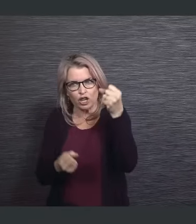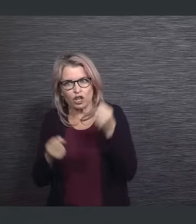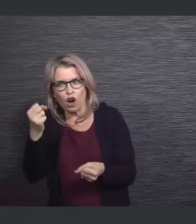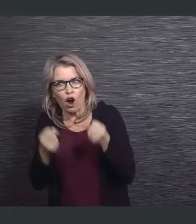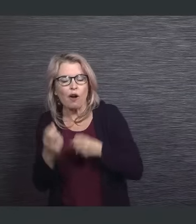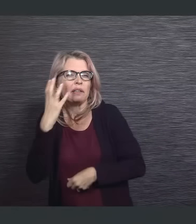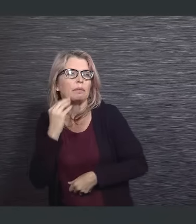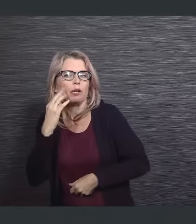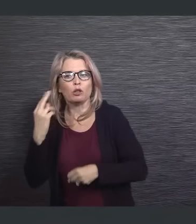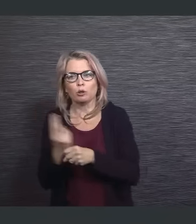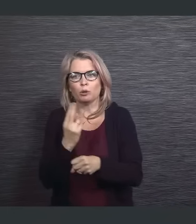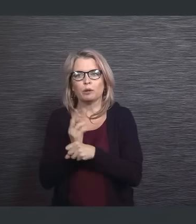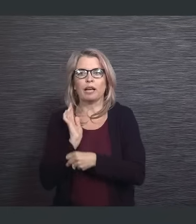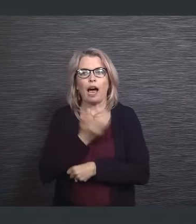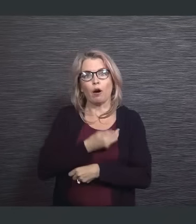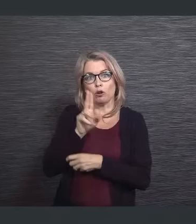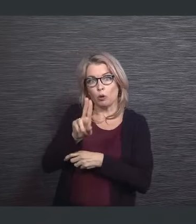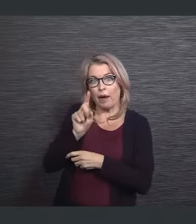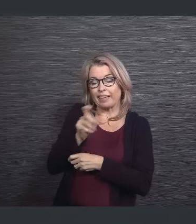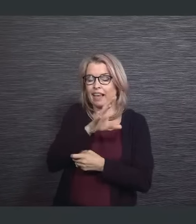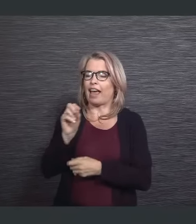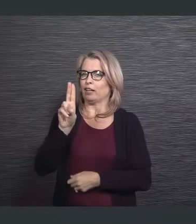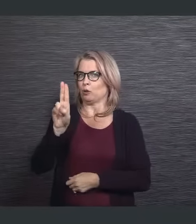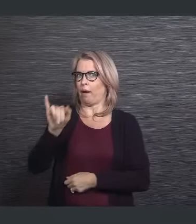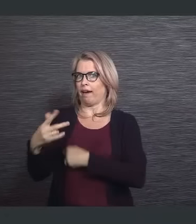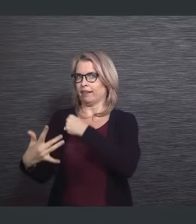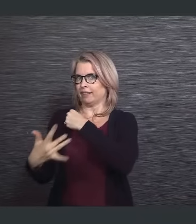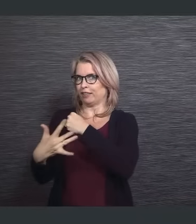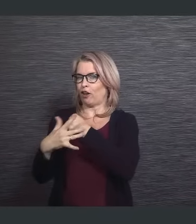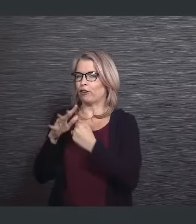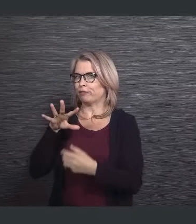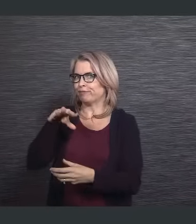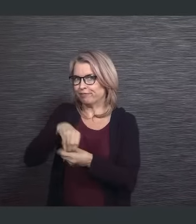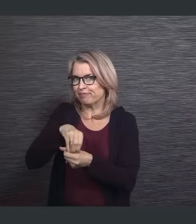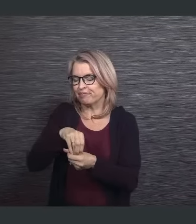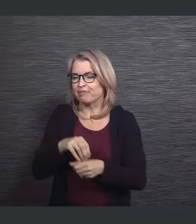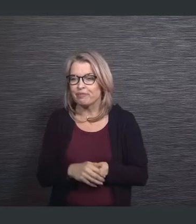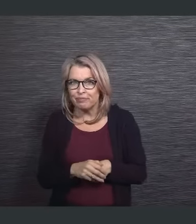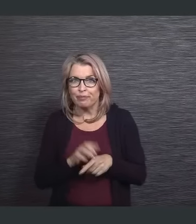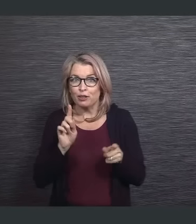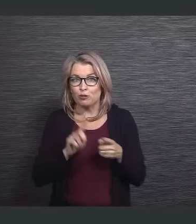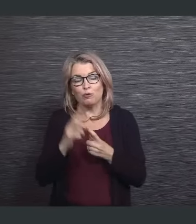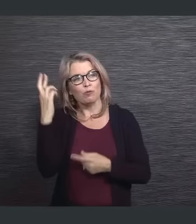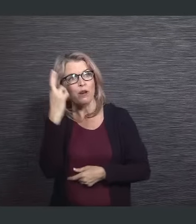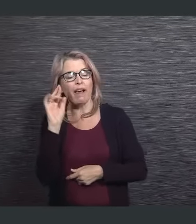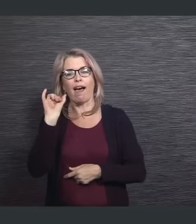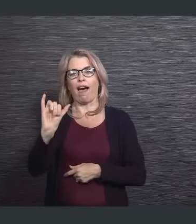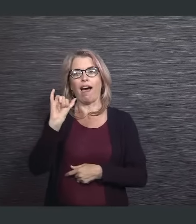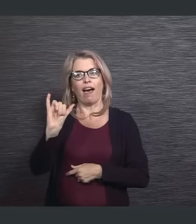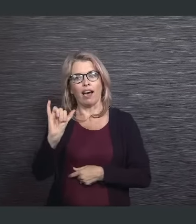of UX and UI technologies. In order to realize intelligent mobility,